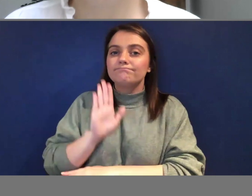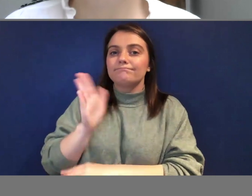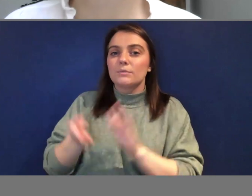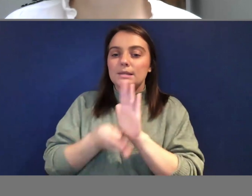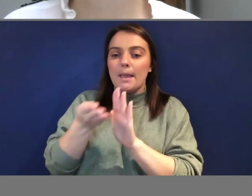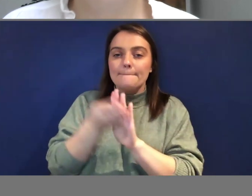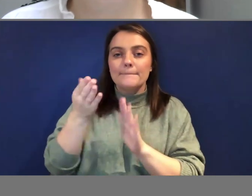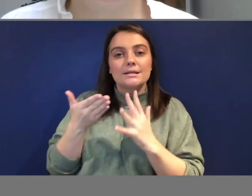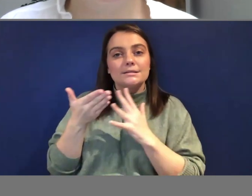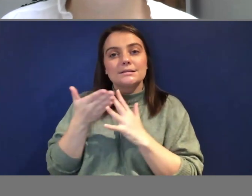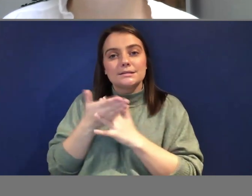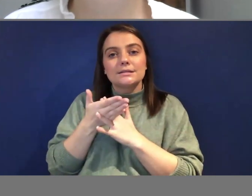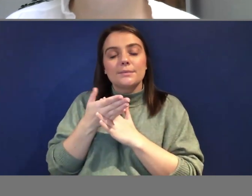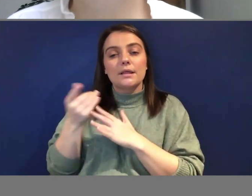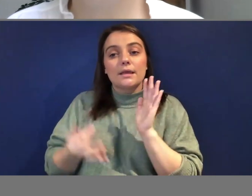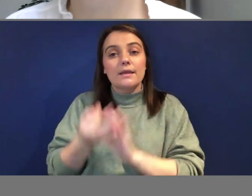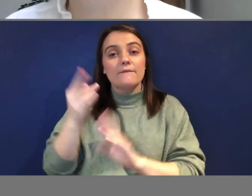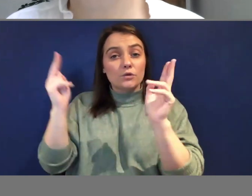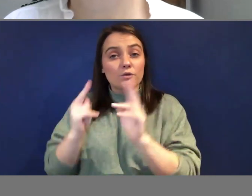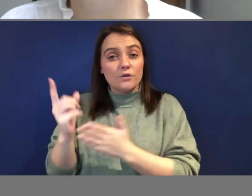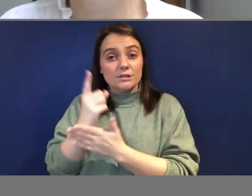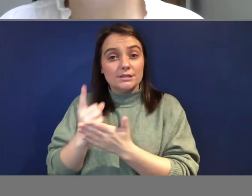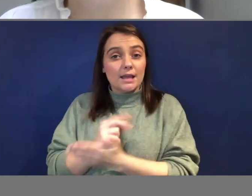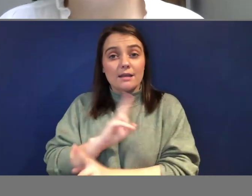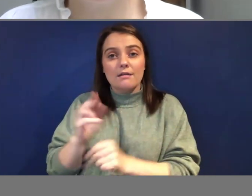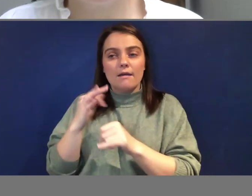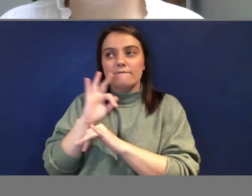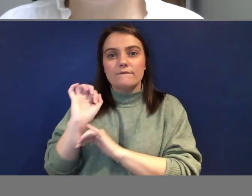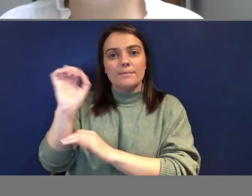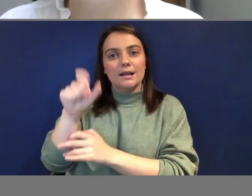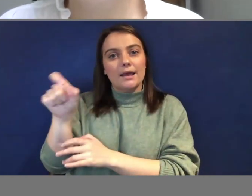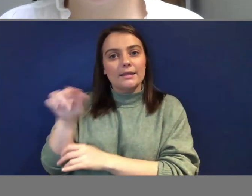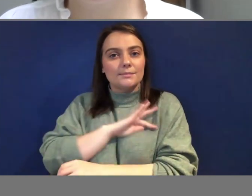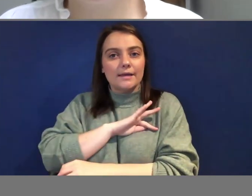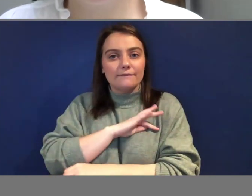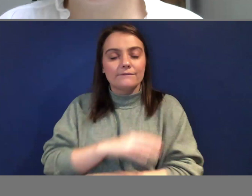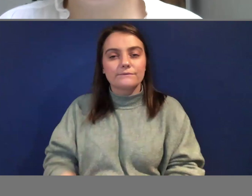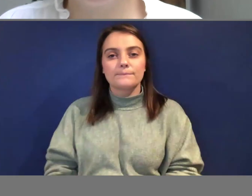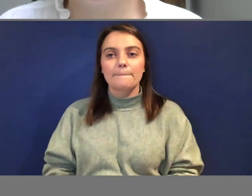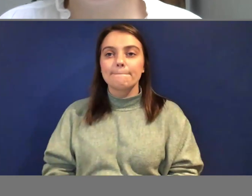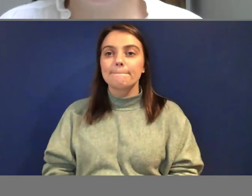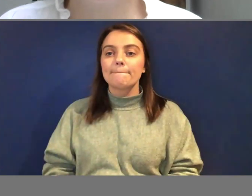Universal Design approach hasn't come from the client as well so I suppose from our